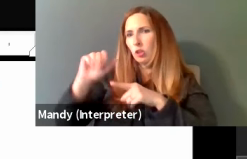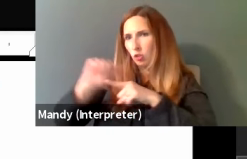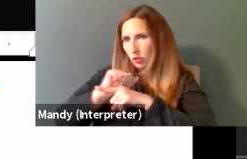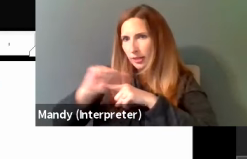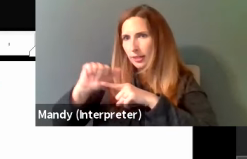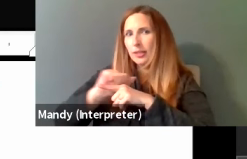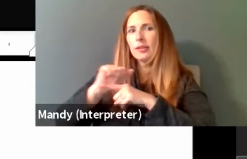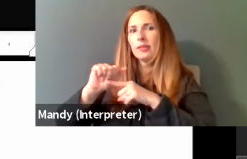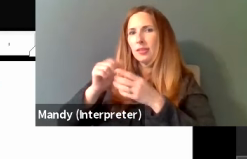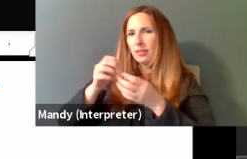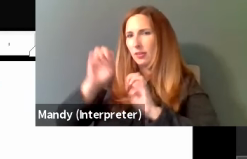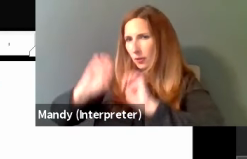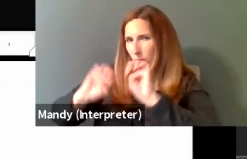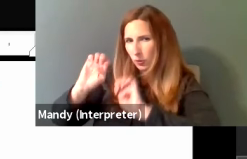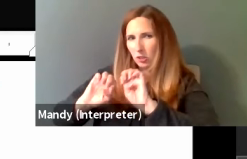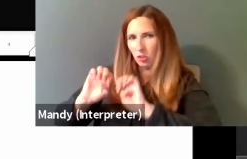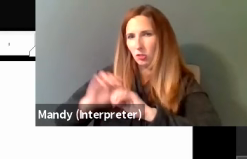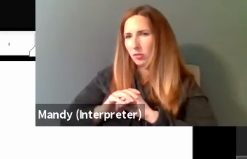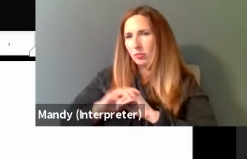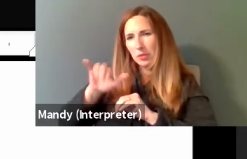These are elements of pretty much every plan.